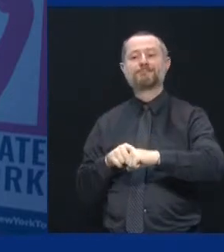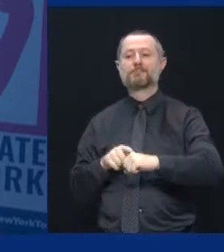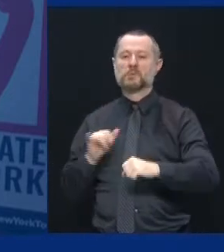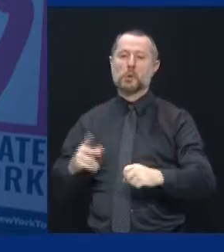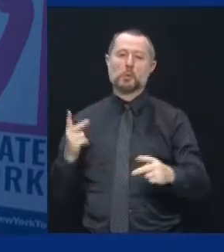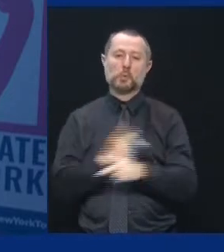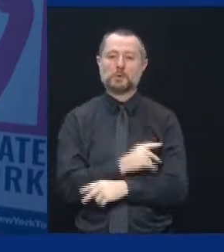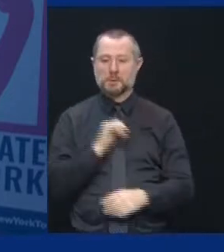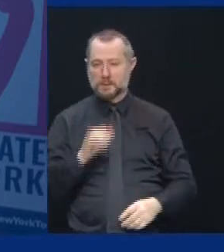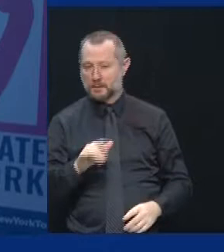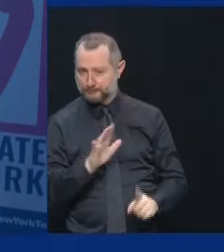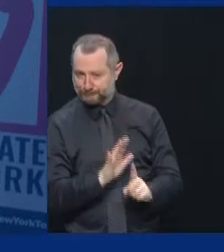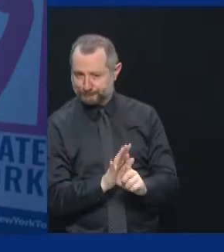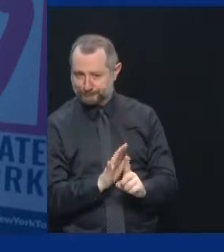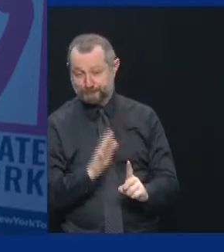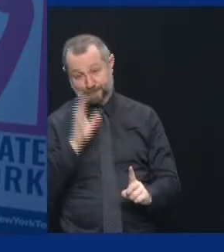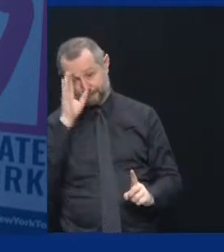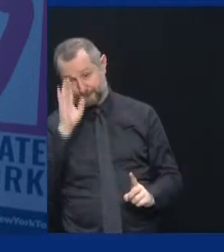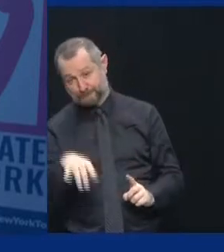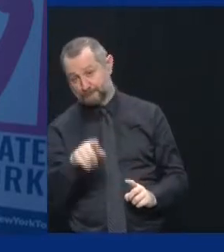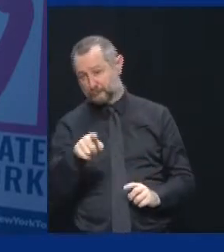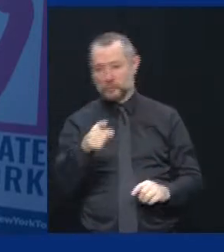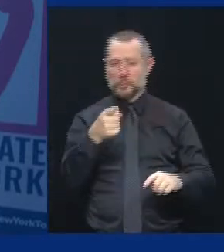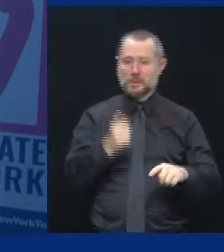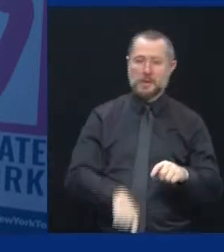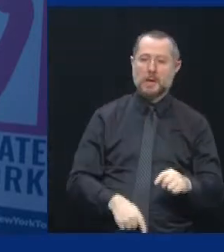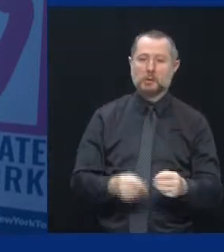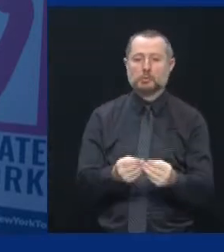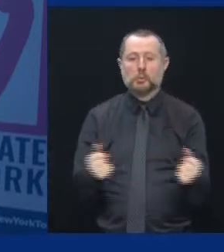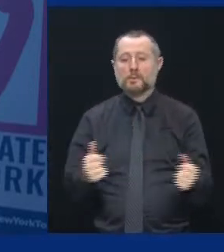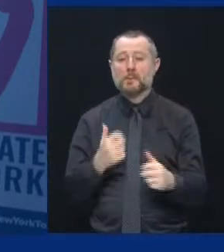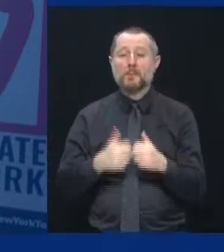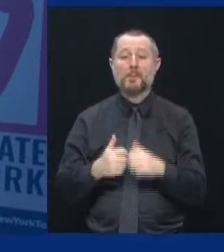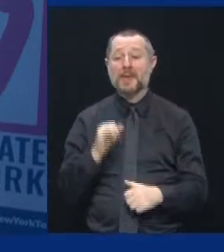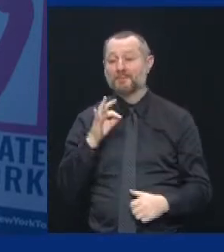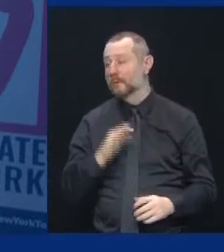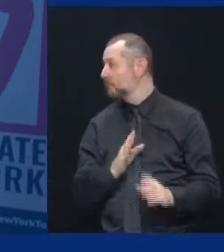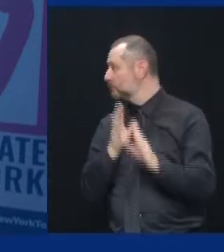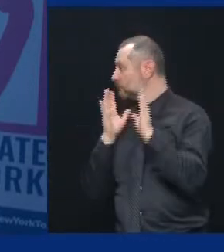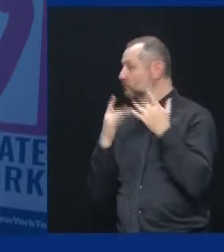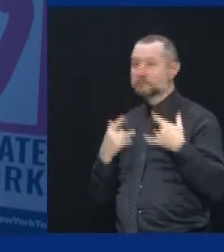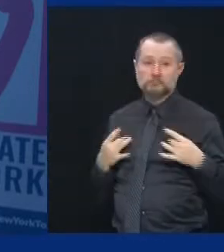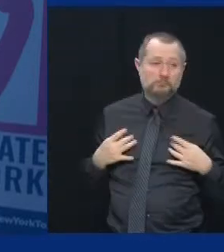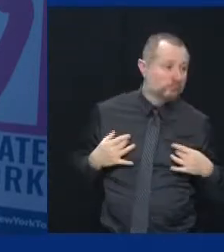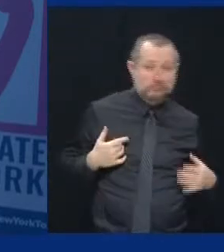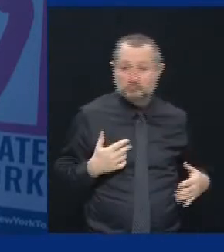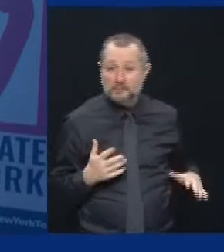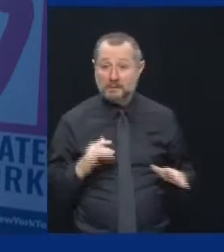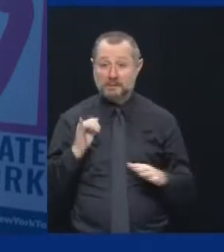HESITANCY BUT ACTUALLY, IT'S WORSE THAN THAT. AND WE BELIEVE YOU'LL NEVER